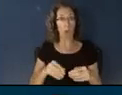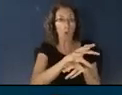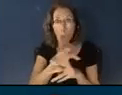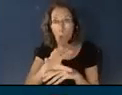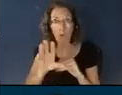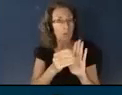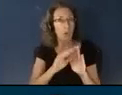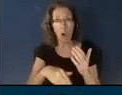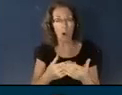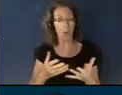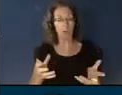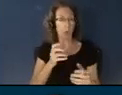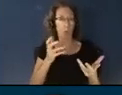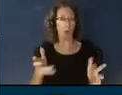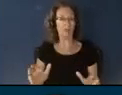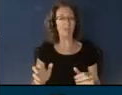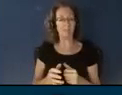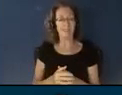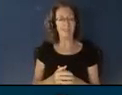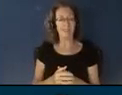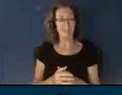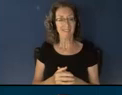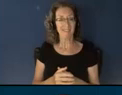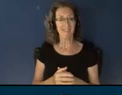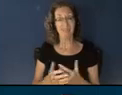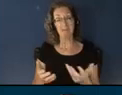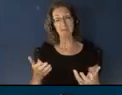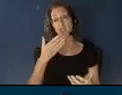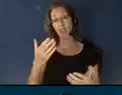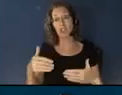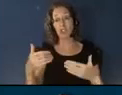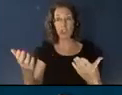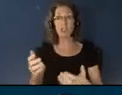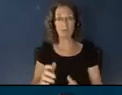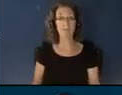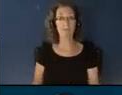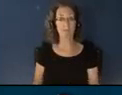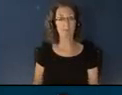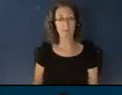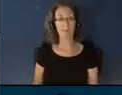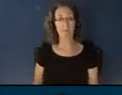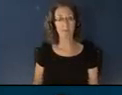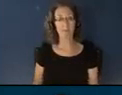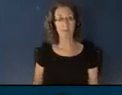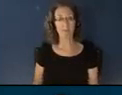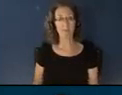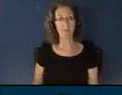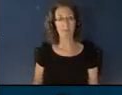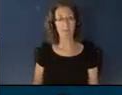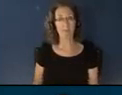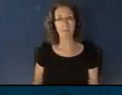if you don't want it recorded, so I'd say that's a good suggestion.